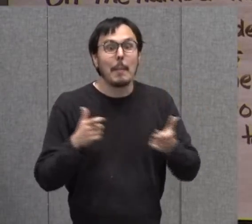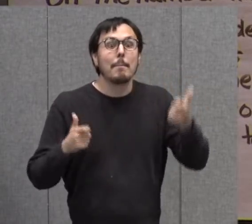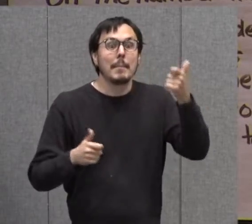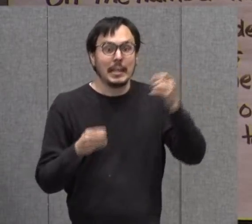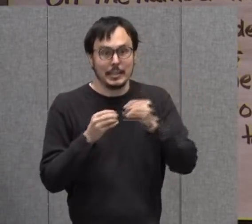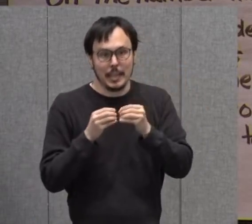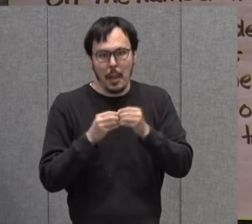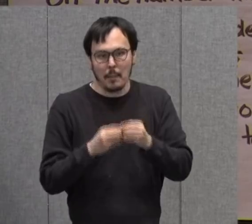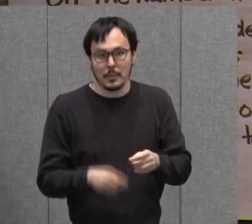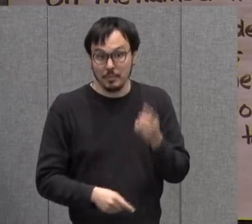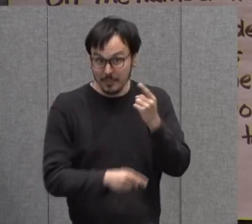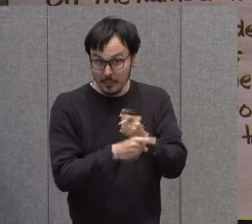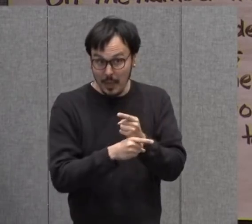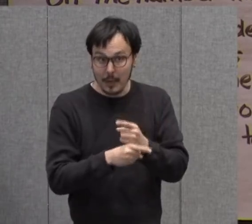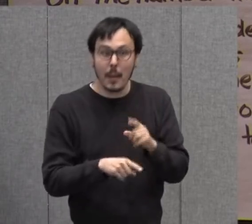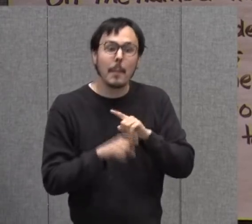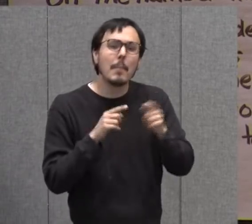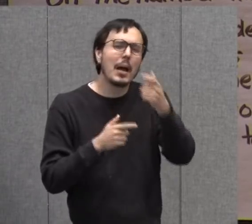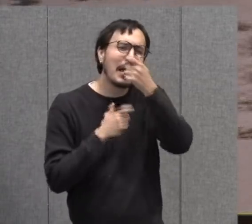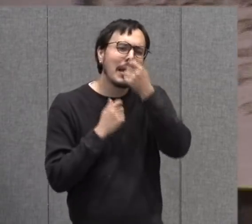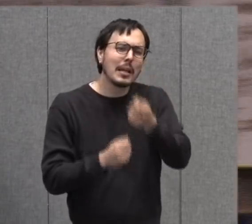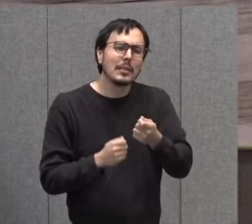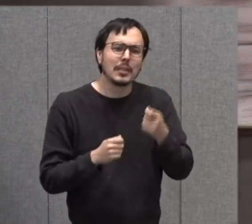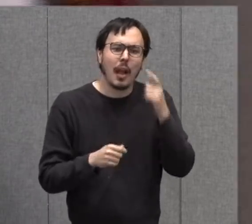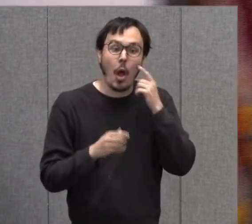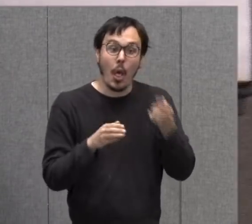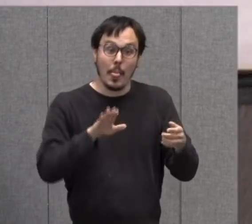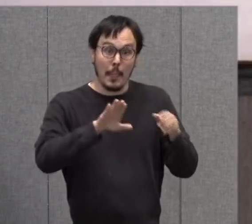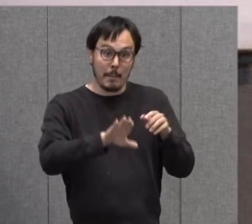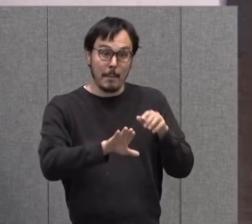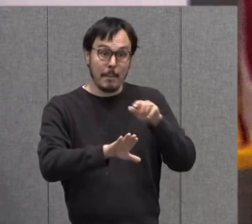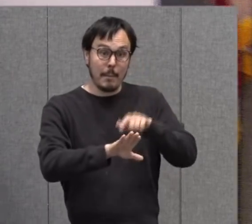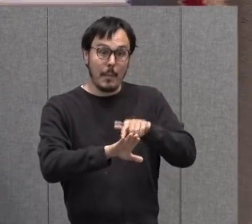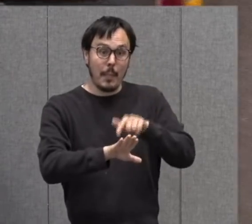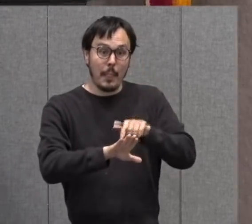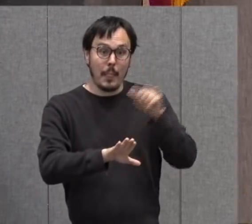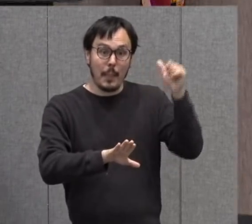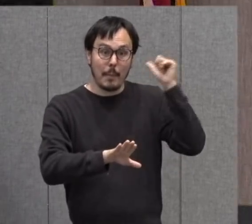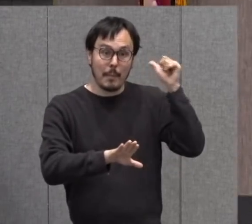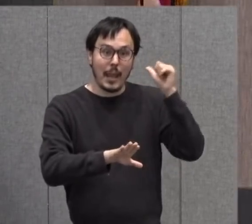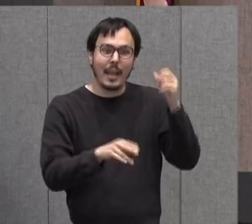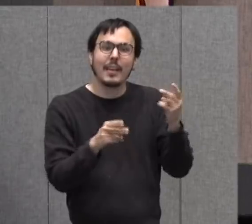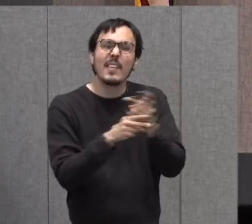The interesting thing about this book is that in the back they actually figured out these comparisons